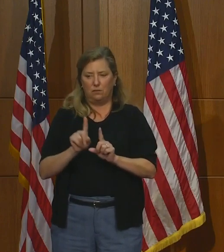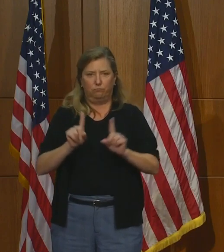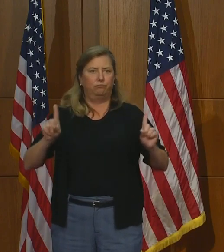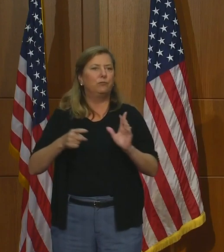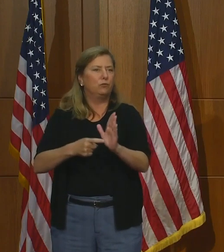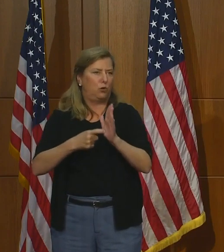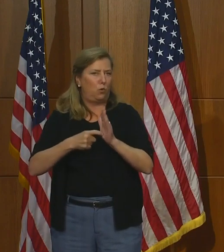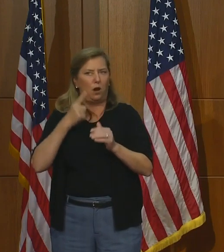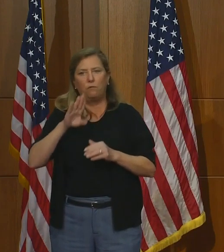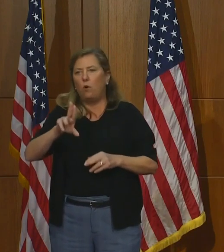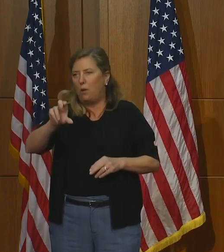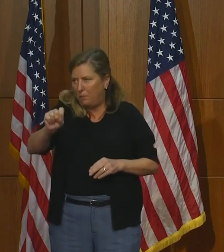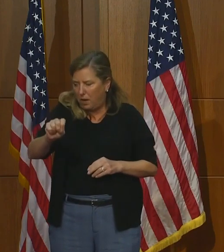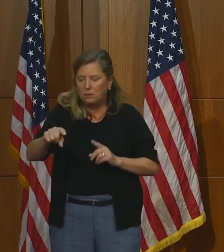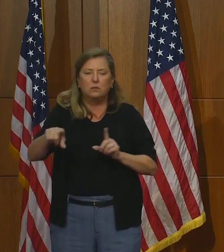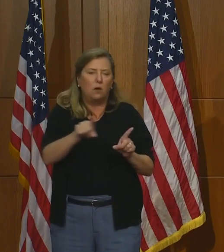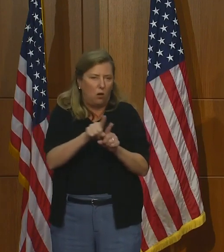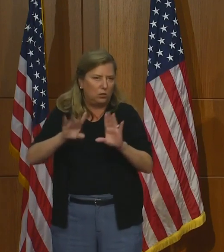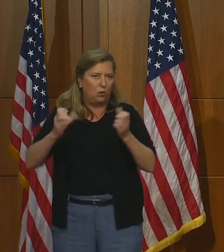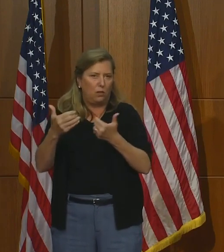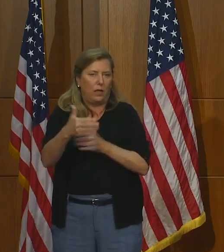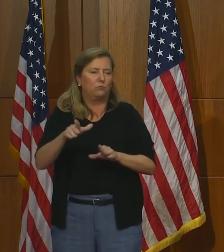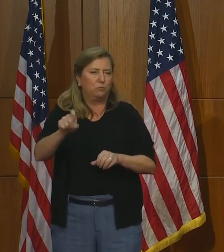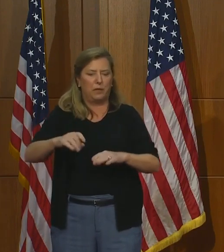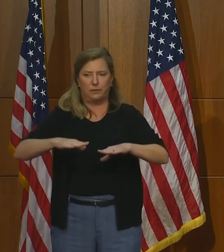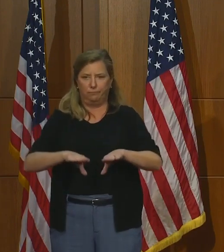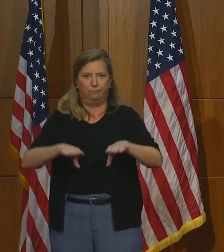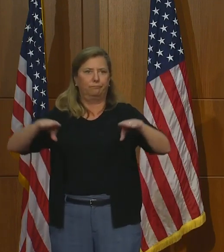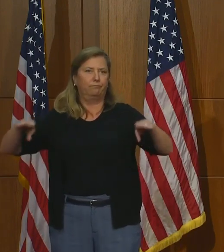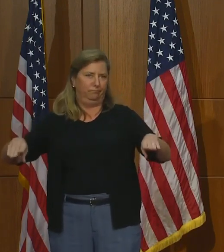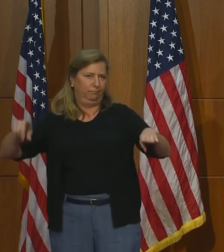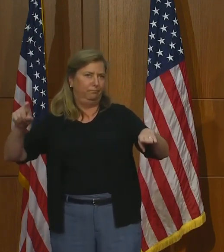DOES HAVE A SIX FOOT SOCIAL